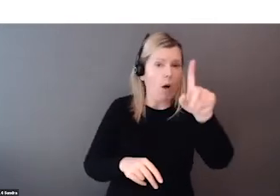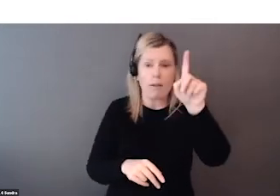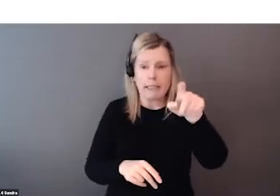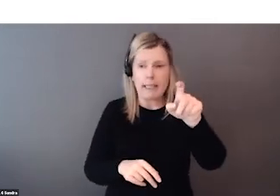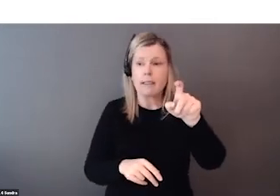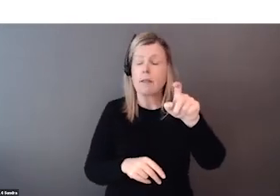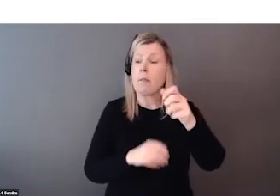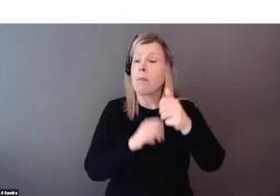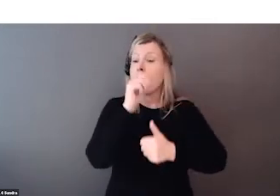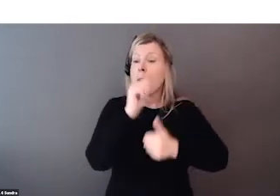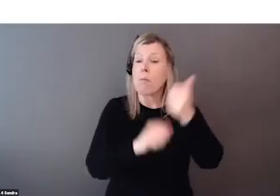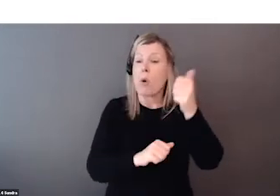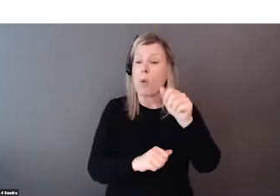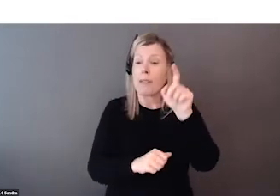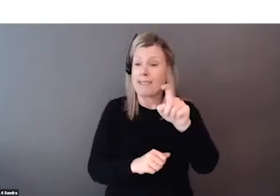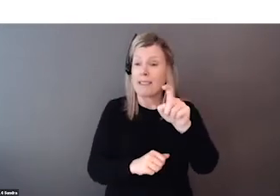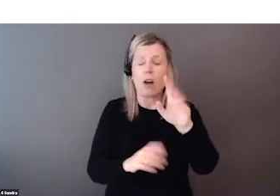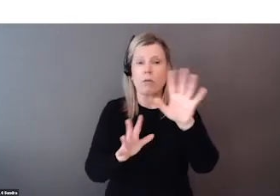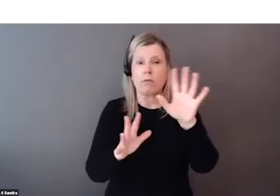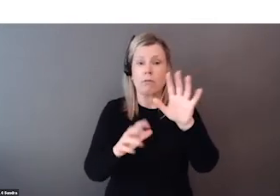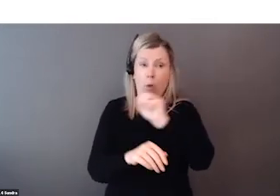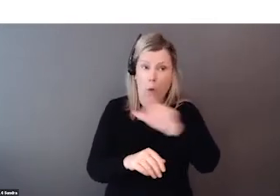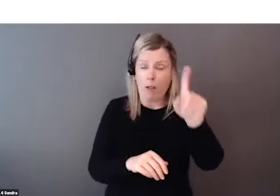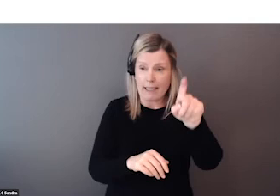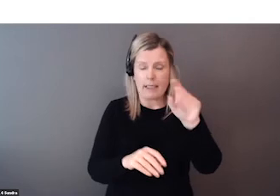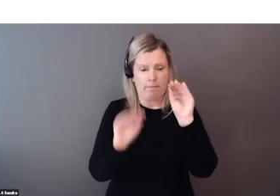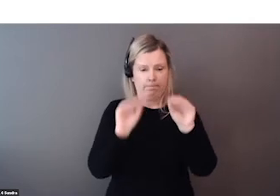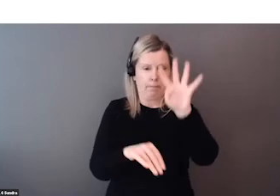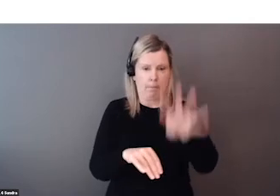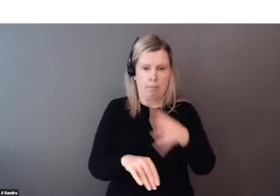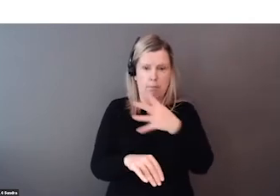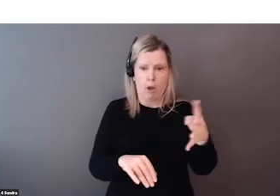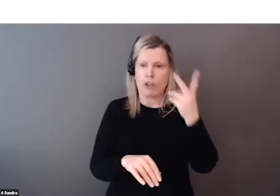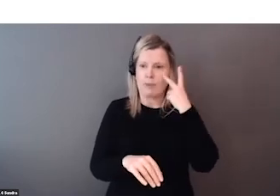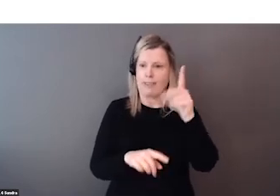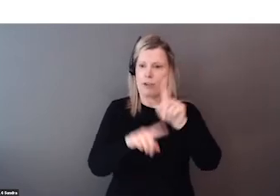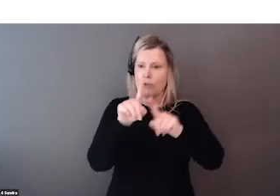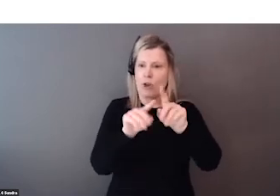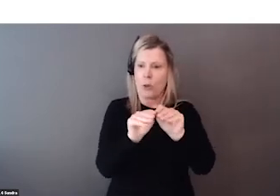and plot them on a multi-variate scatter plot, we get a human starburst where 80% of the needs